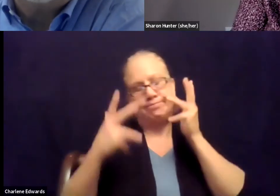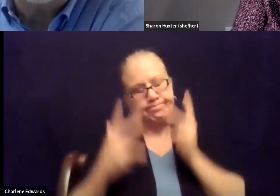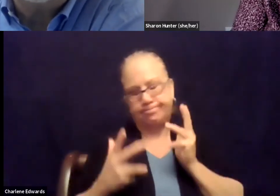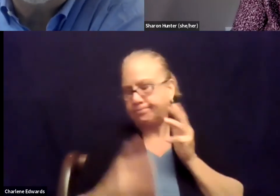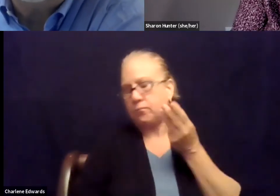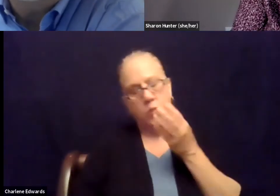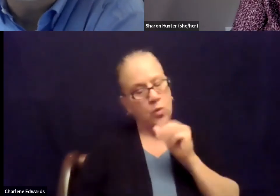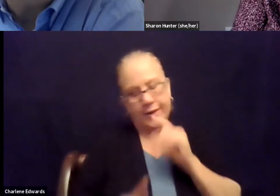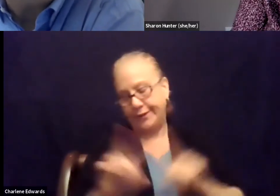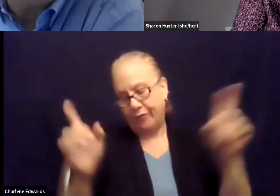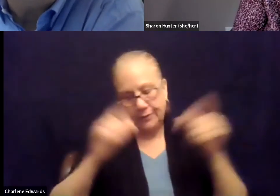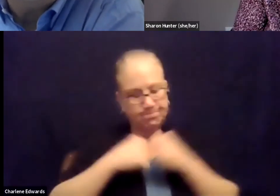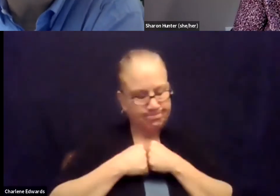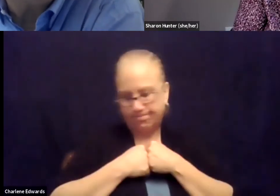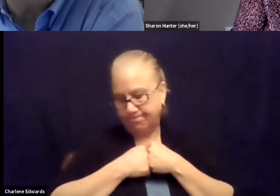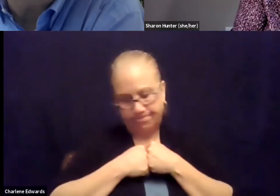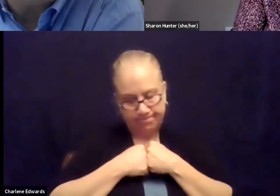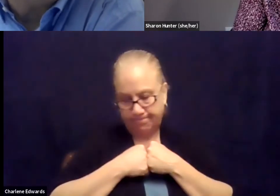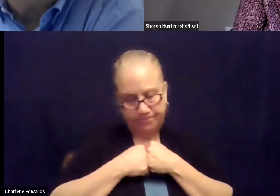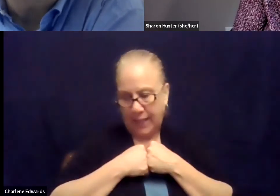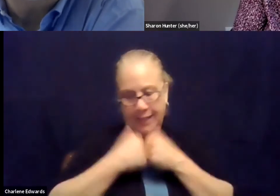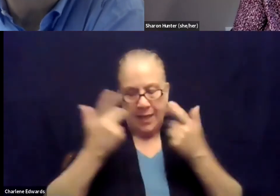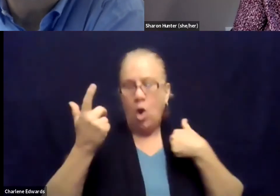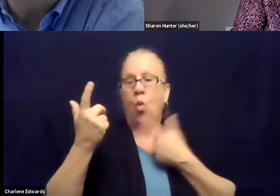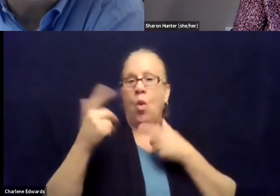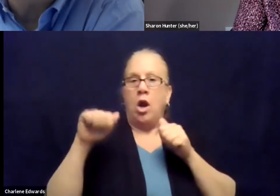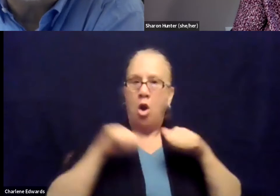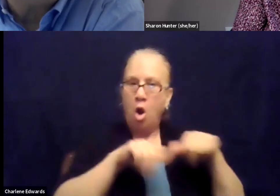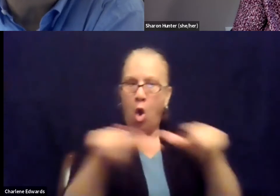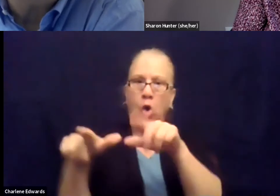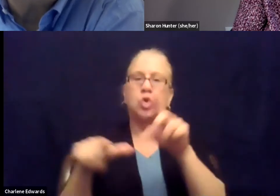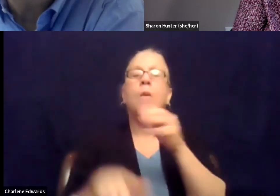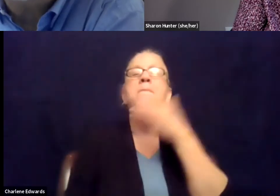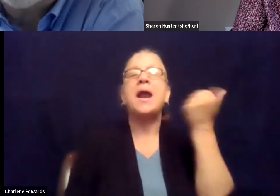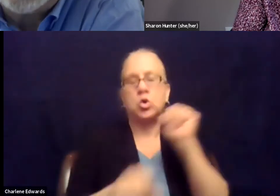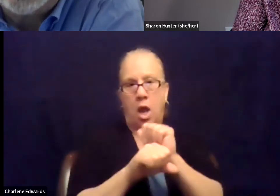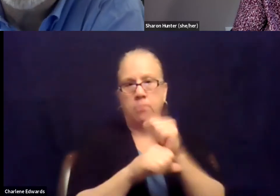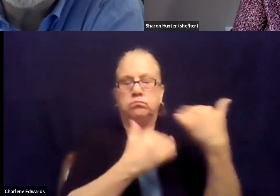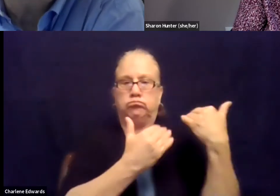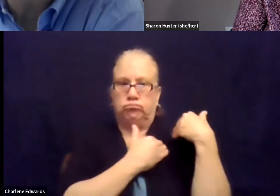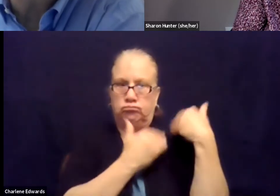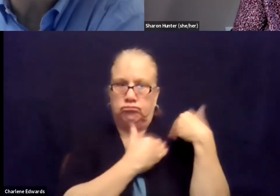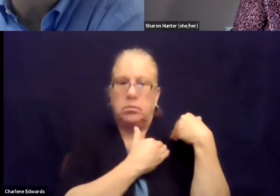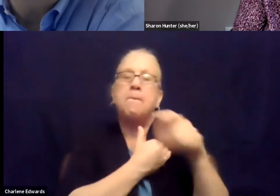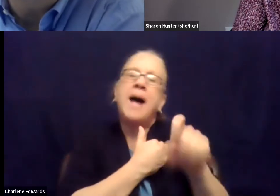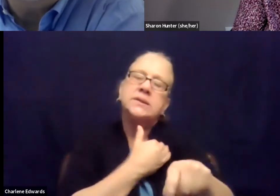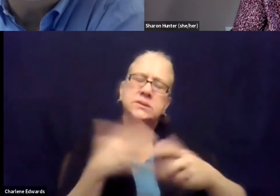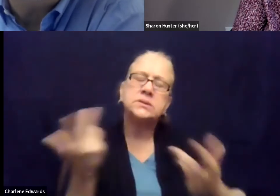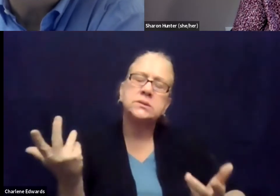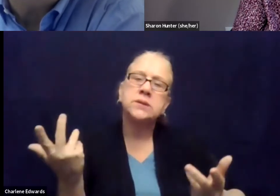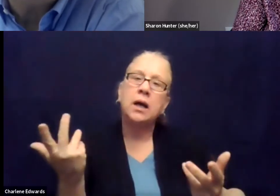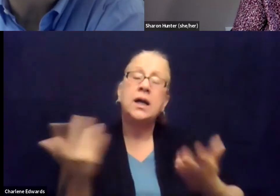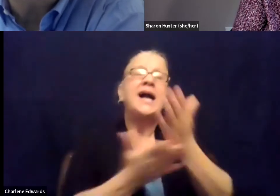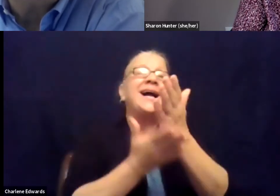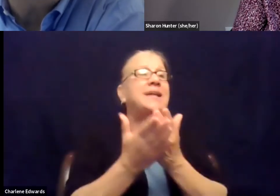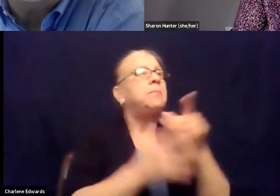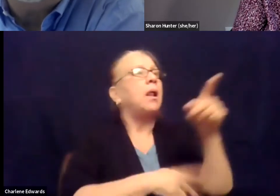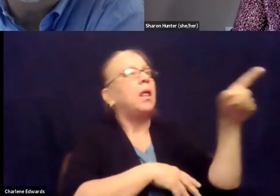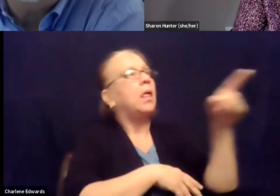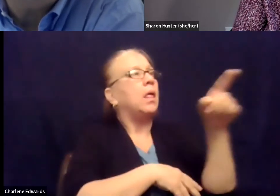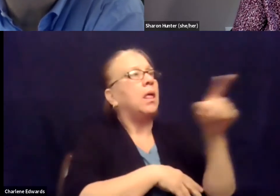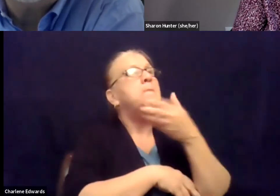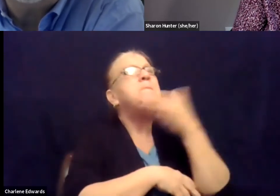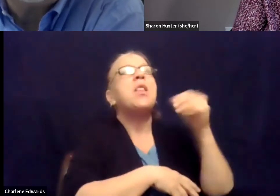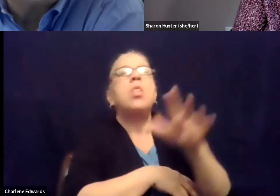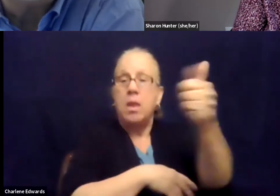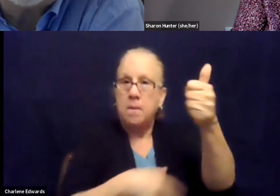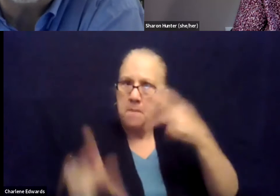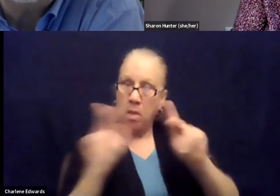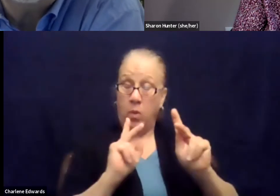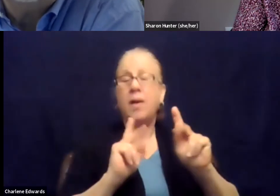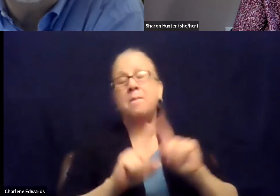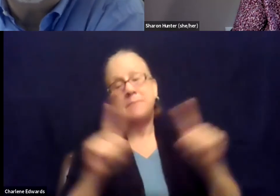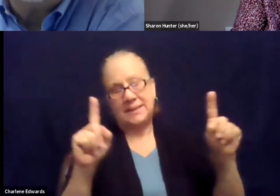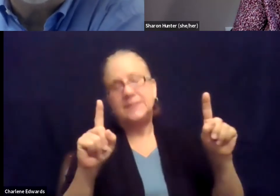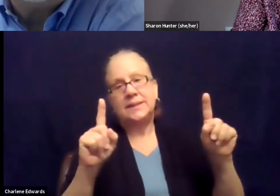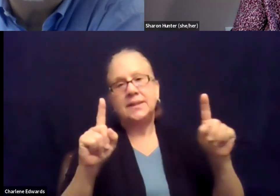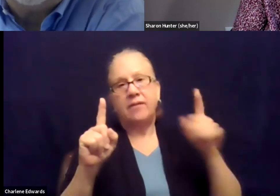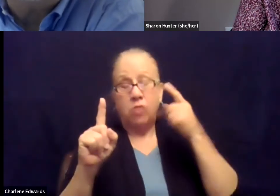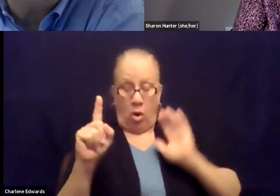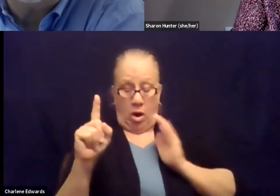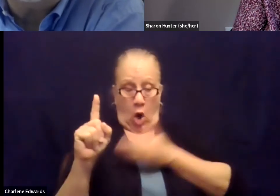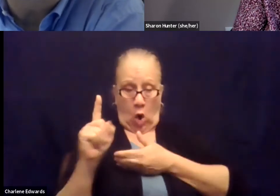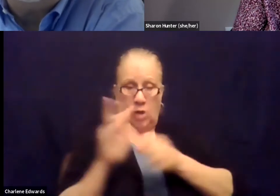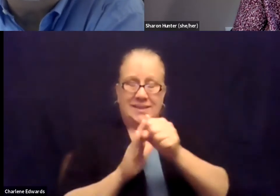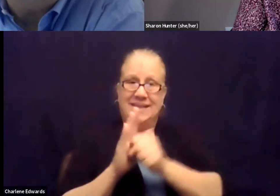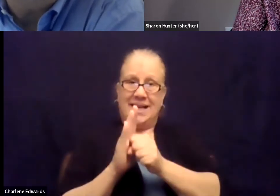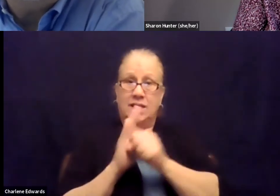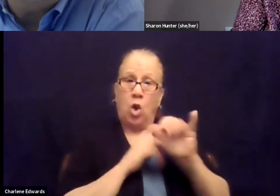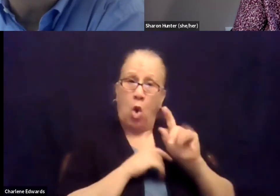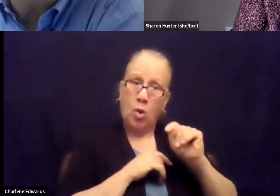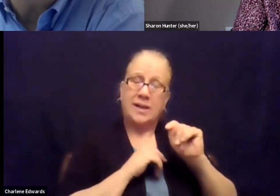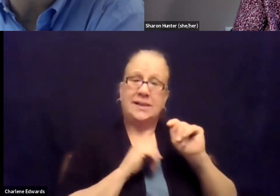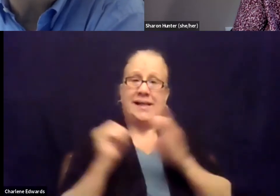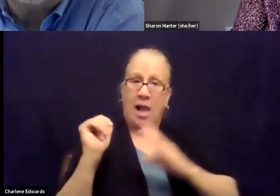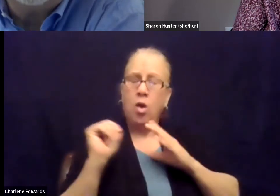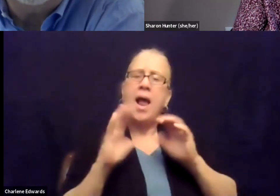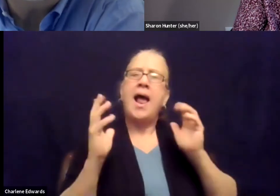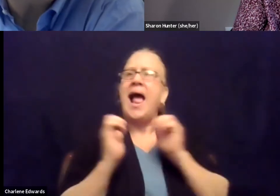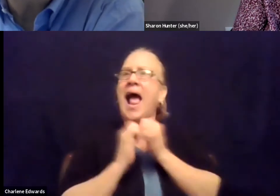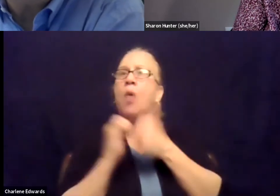that respect. We can all do a better job of that, we're looking at where we can help support this,